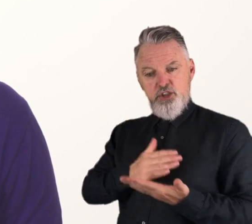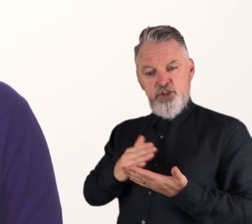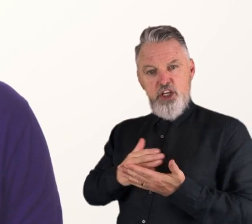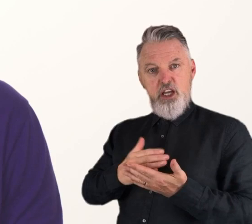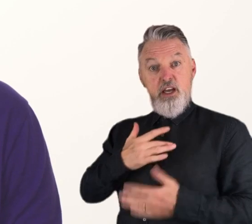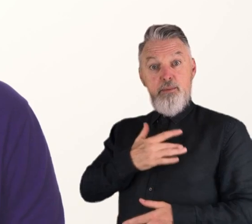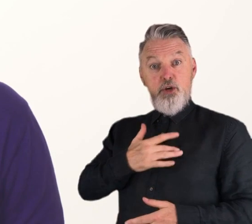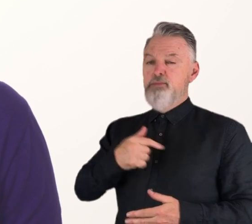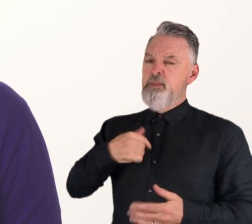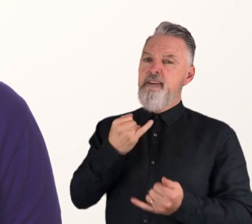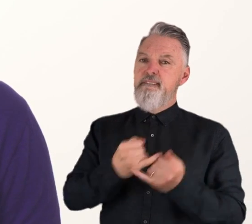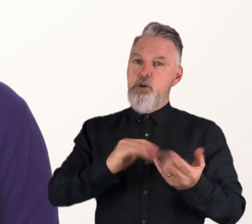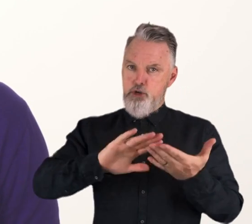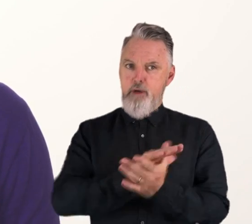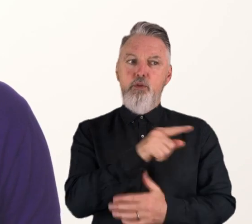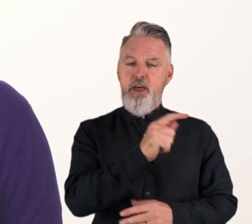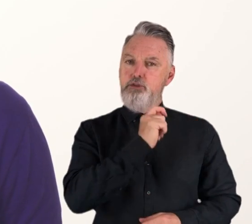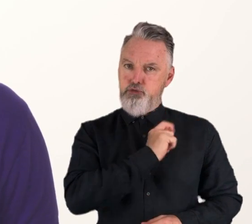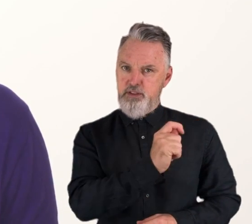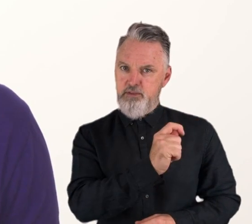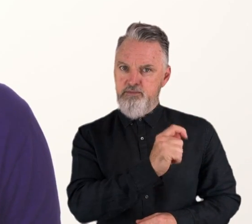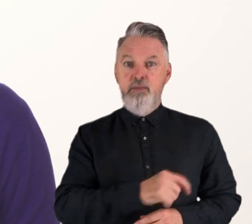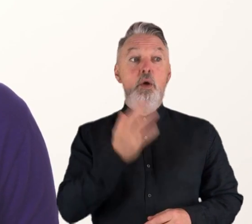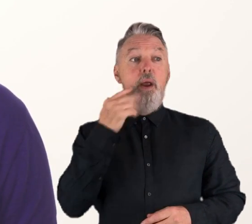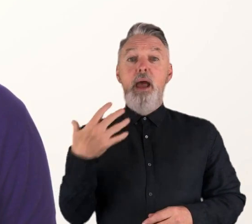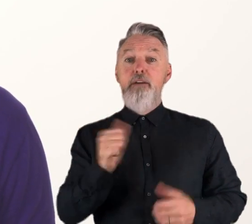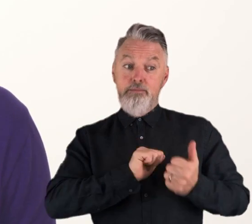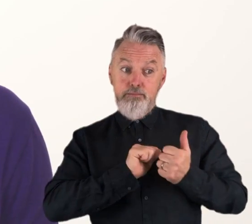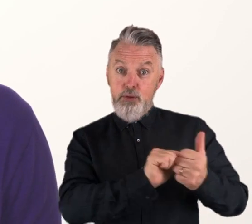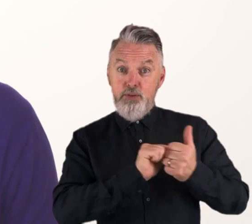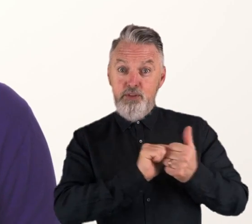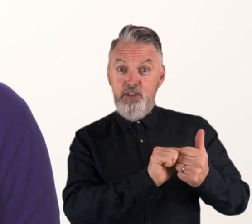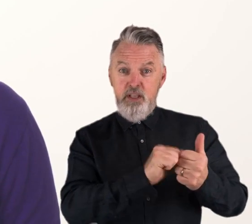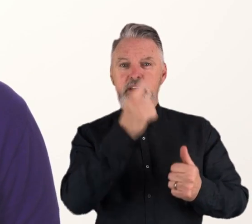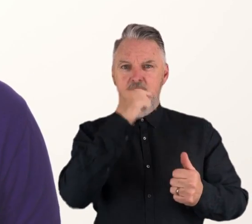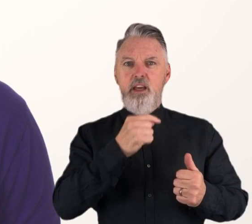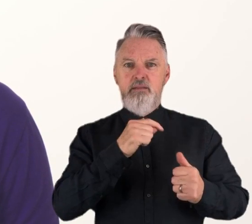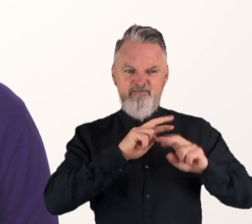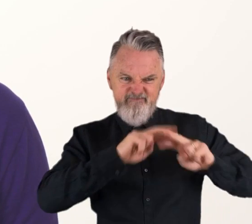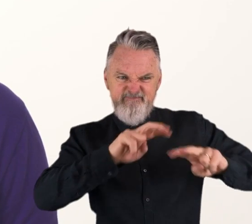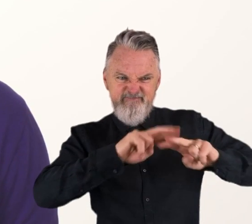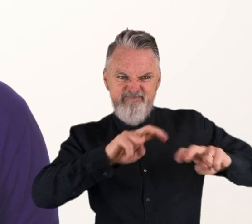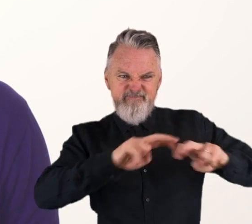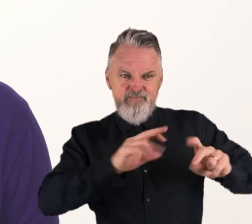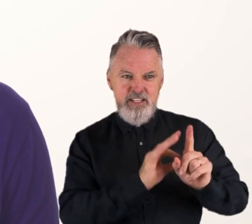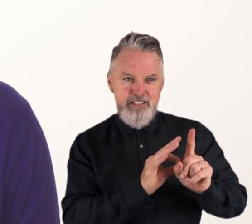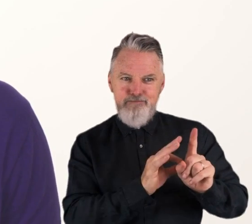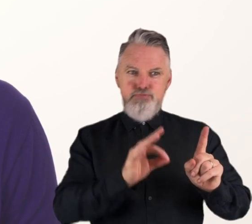I’m very grateful for their trust and once that bond is there, we can work together on digging back out of that hole and getting back on track.